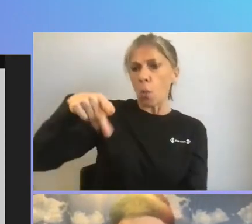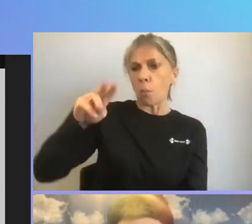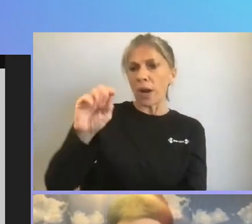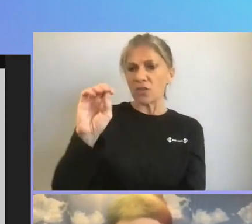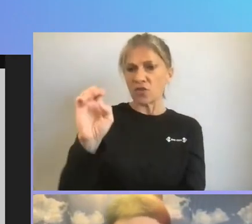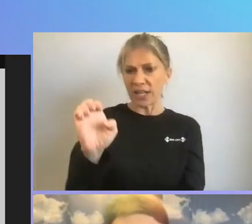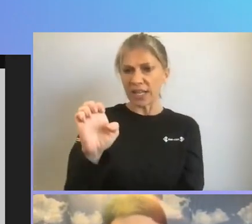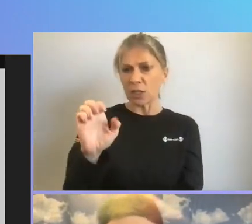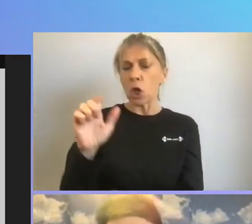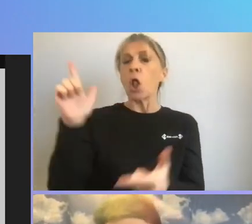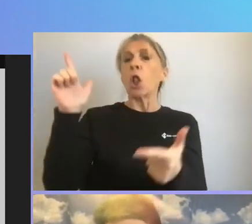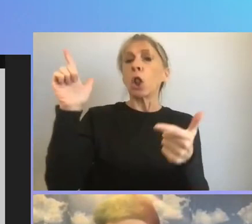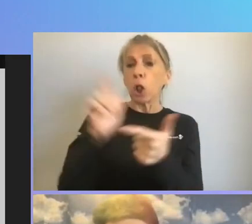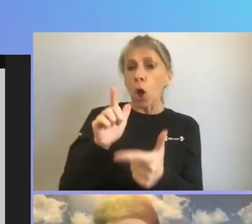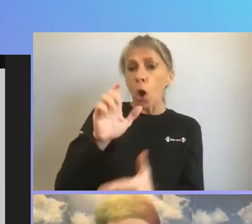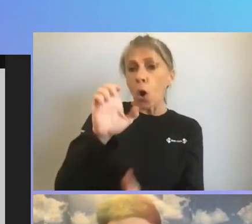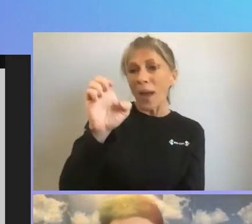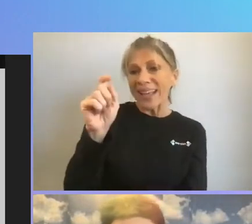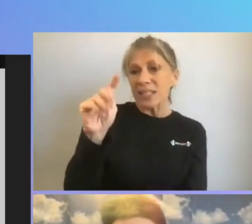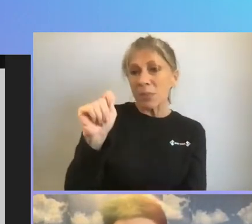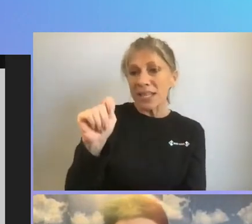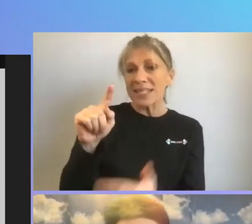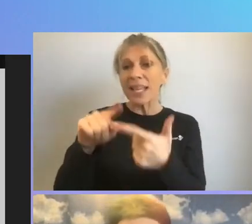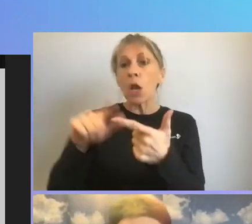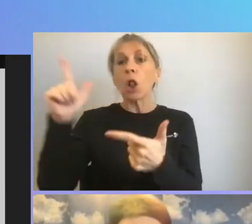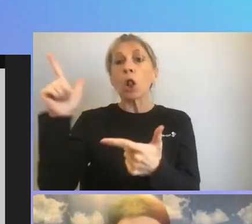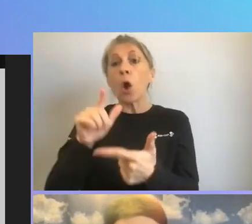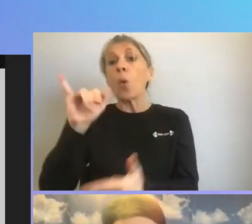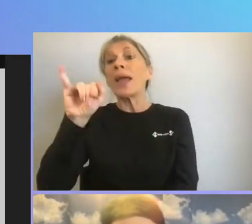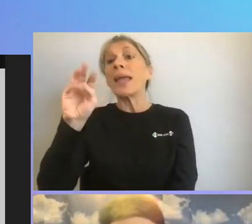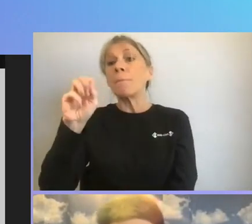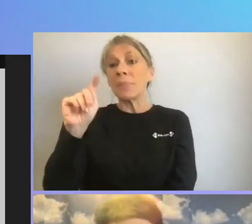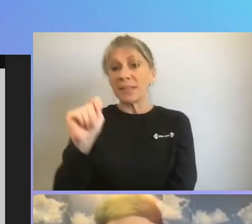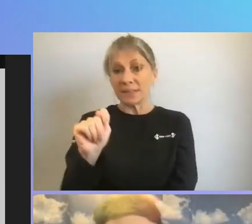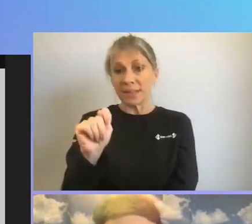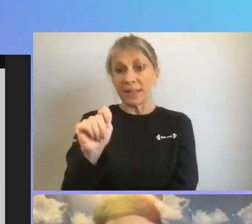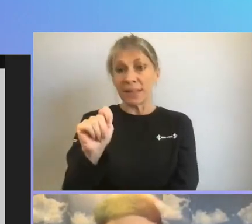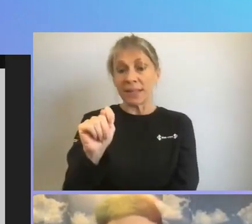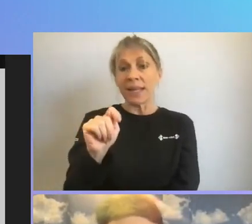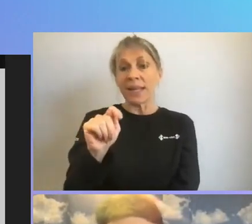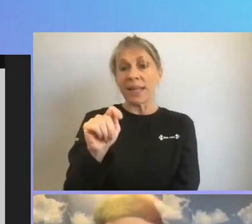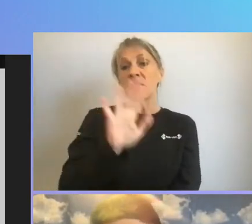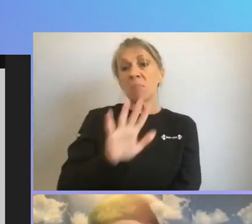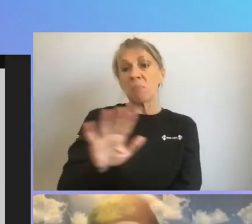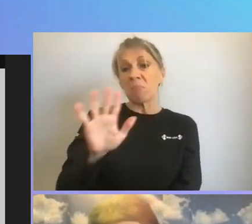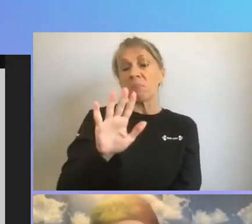explicit and low implicit bias.